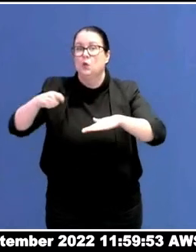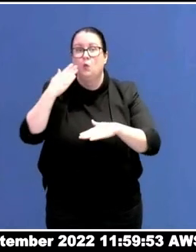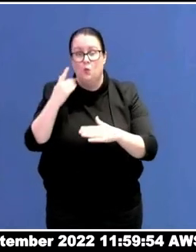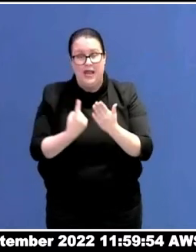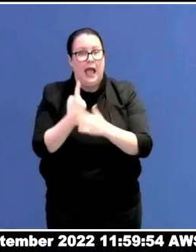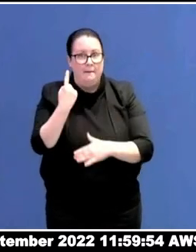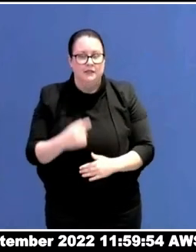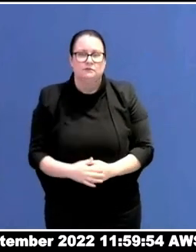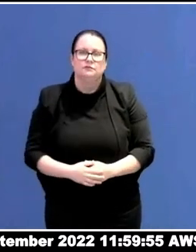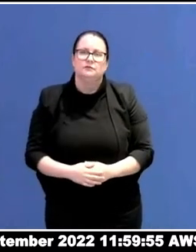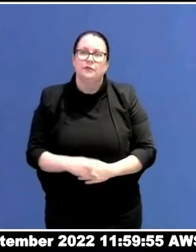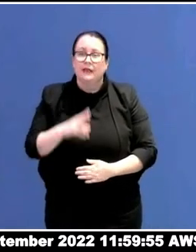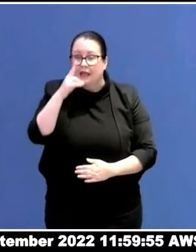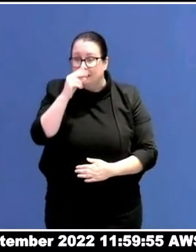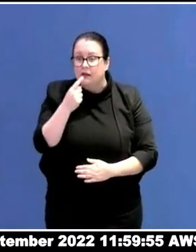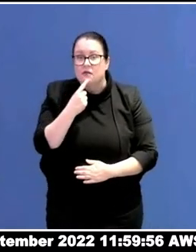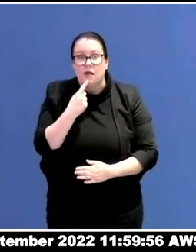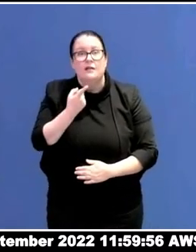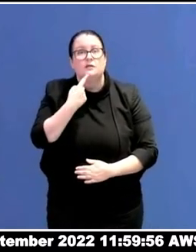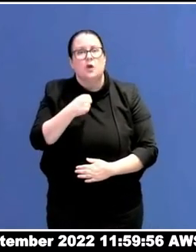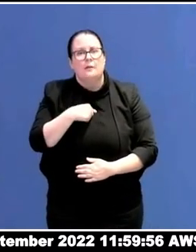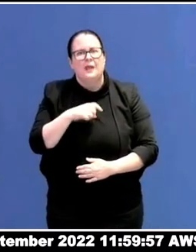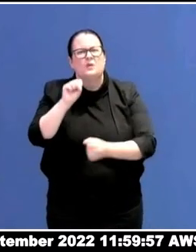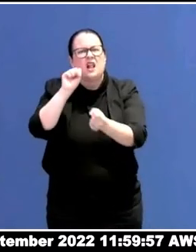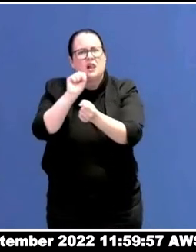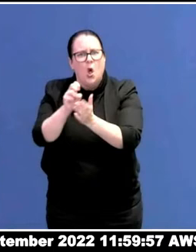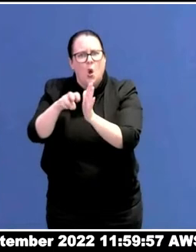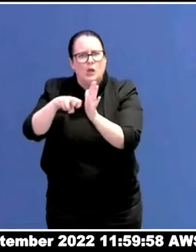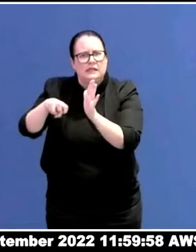He said he was locked down for 22 hours a day.